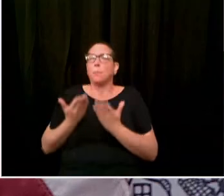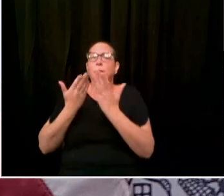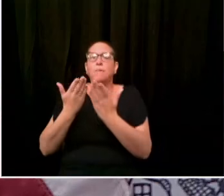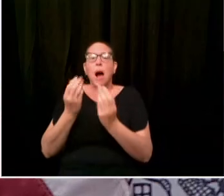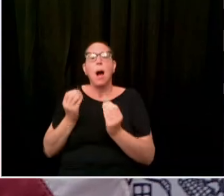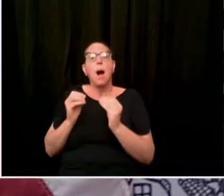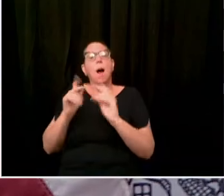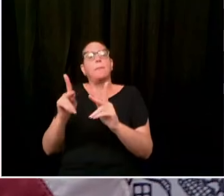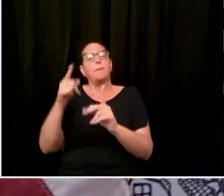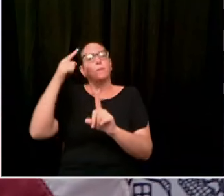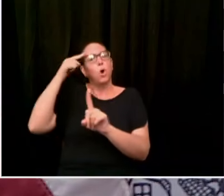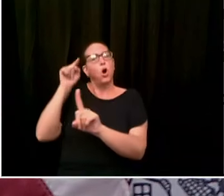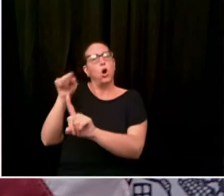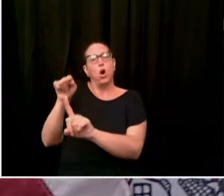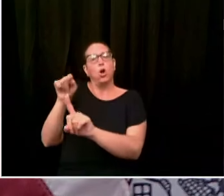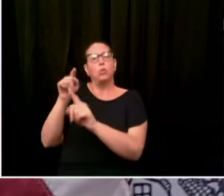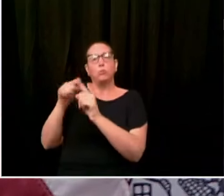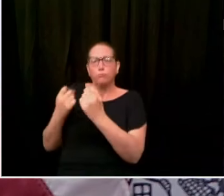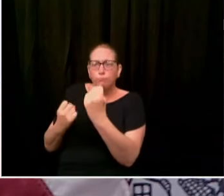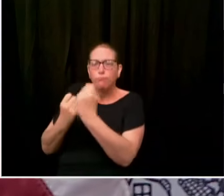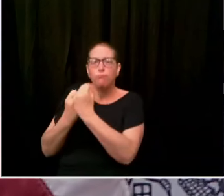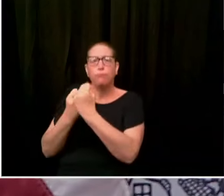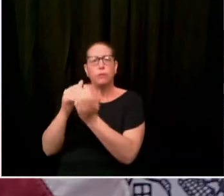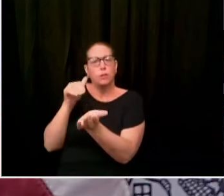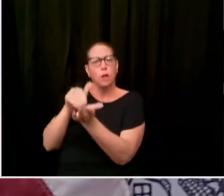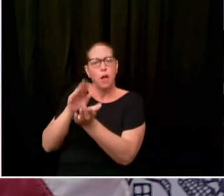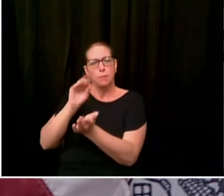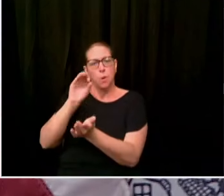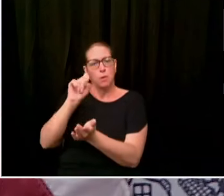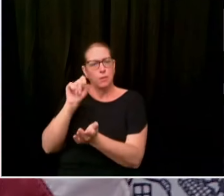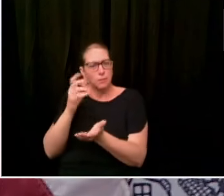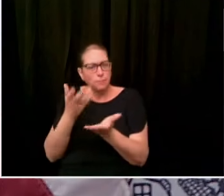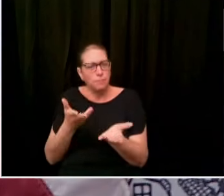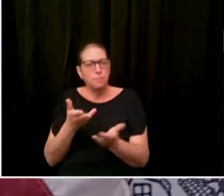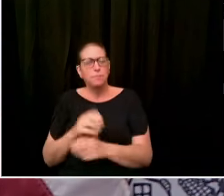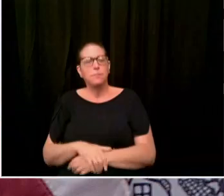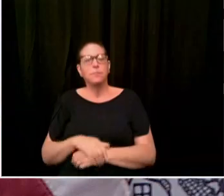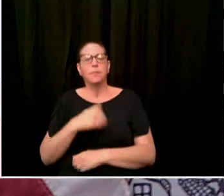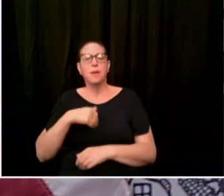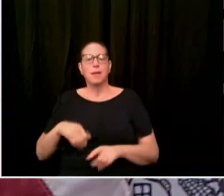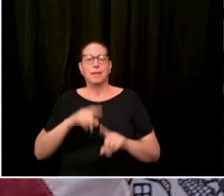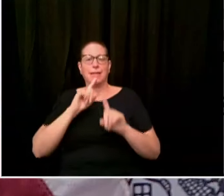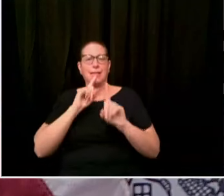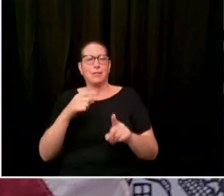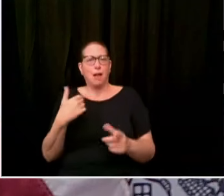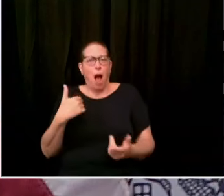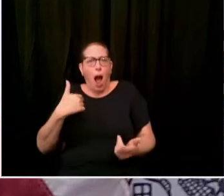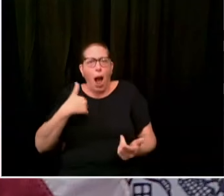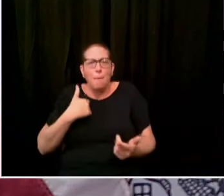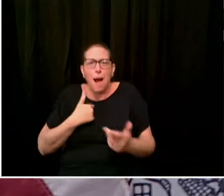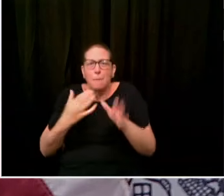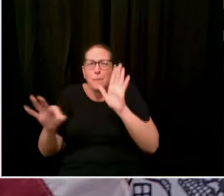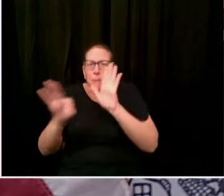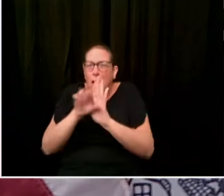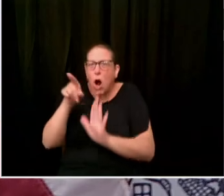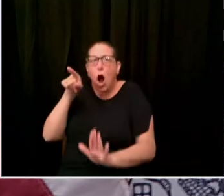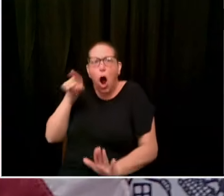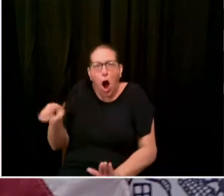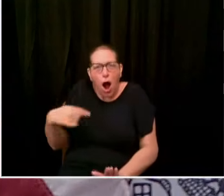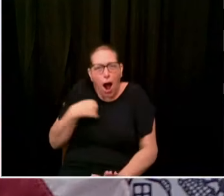OPPORTUNITY TO ESSENTIALLY ASSURE THE PUBLIC THAT YOU BELIEVE YOU HAVE CONFIDENCE IN YOH